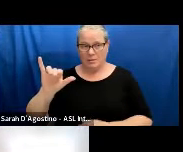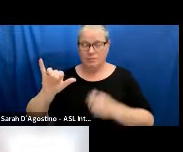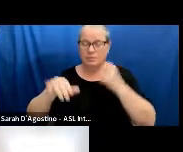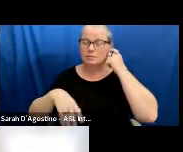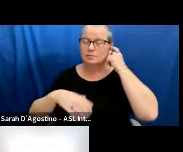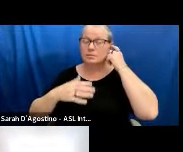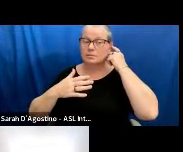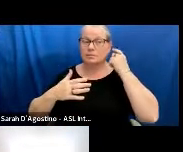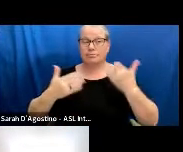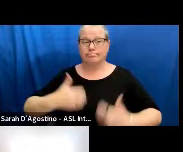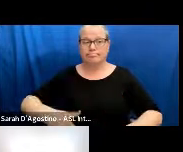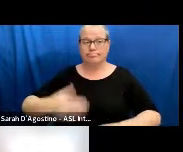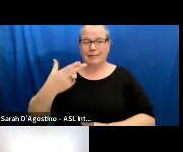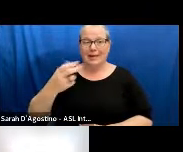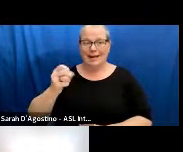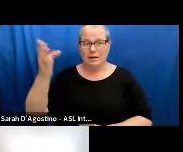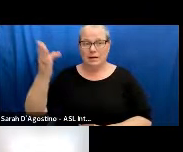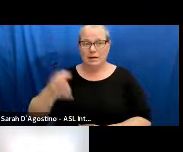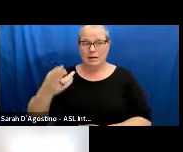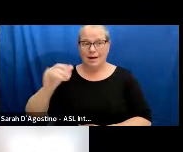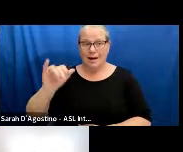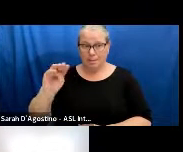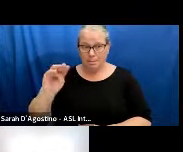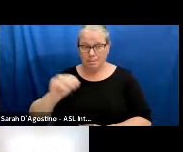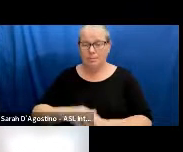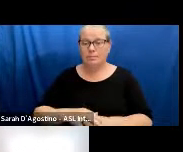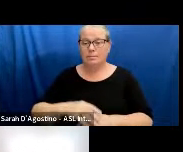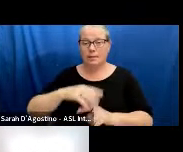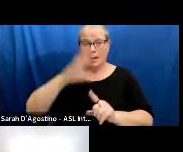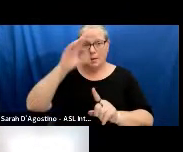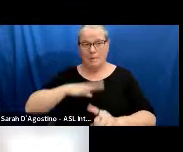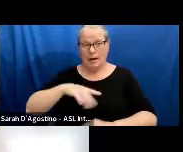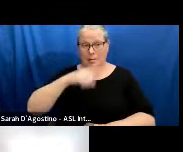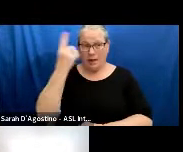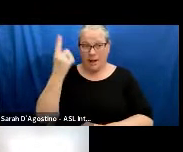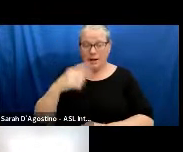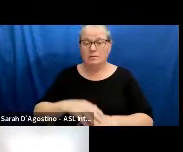i am a black male i have on black rim glasses and i am wearing a white shirt with black